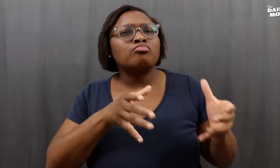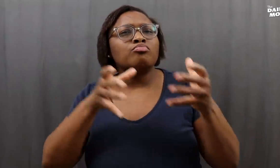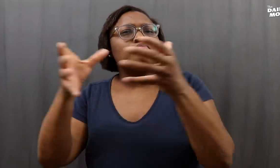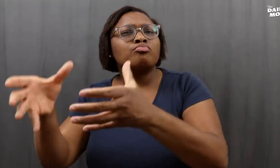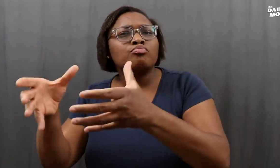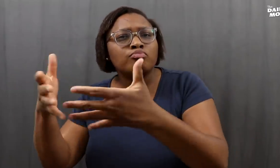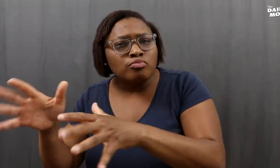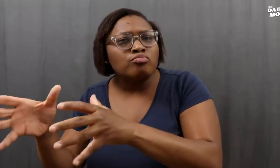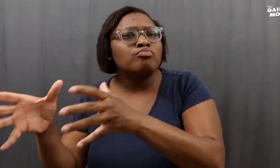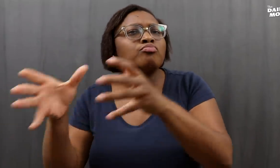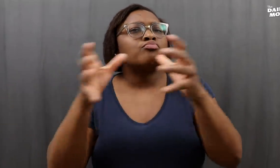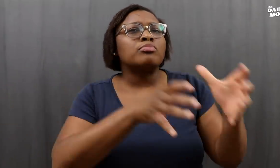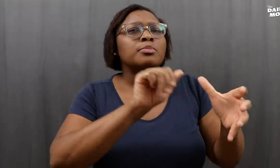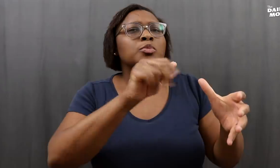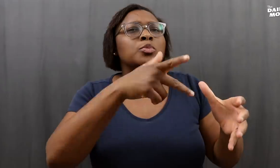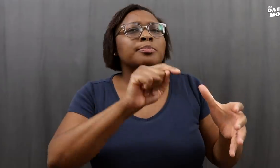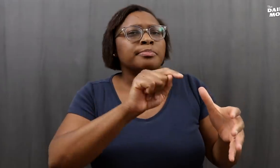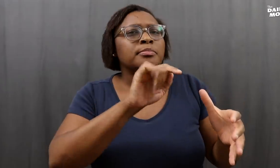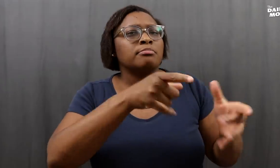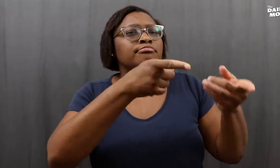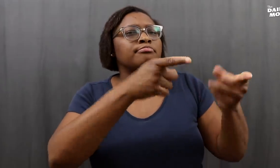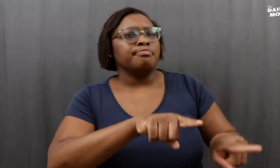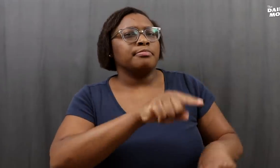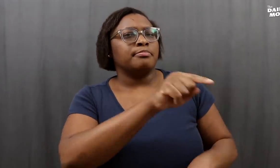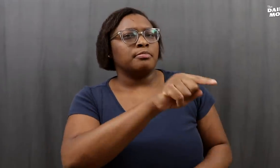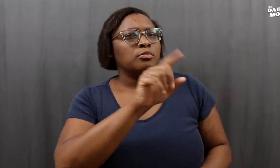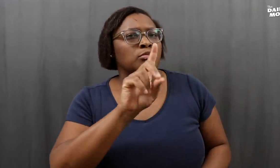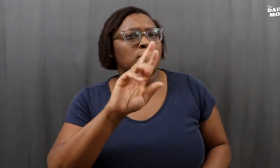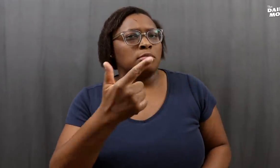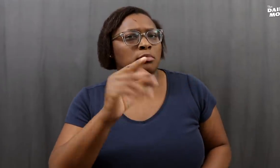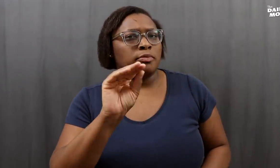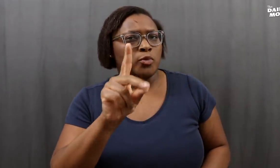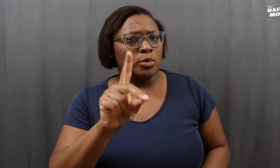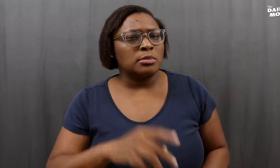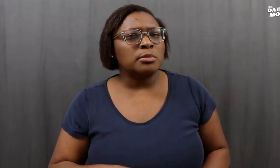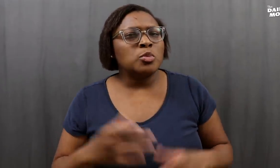they went out to the night before. They later went to an apartment where they overdosed on drugs.